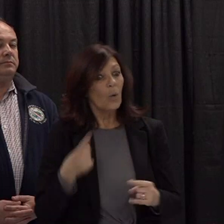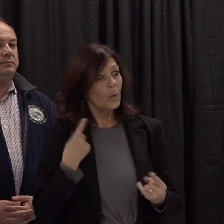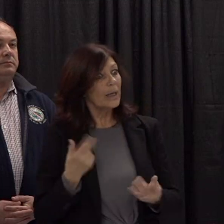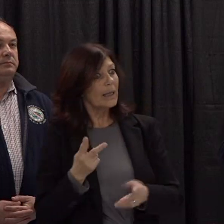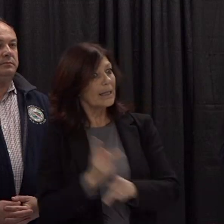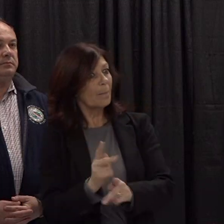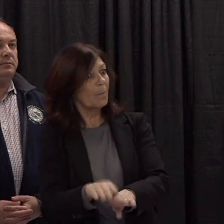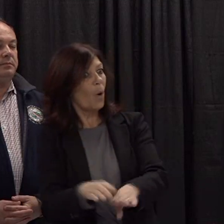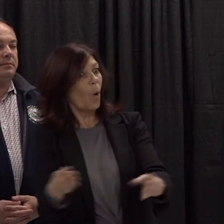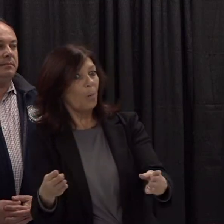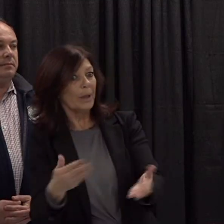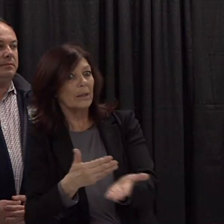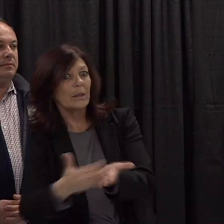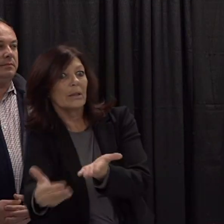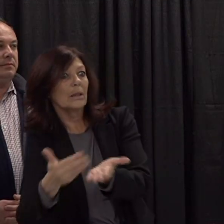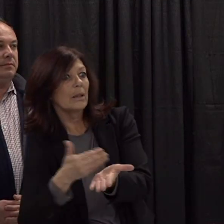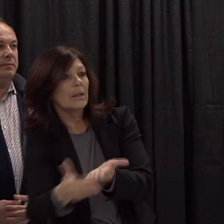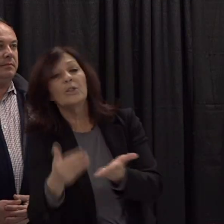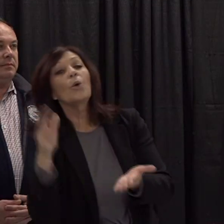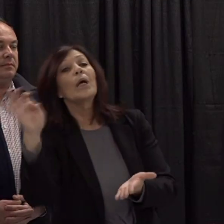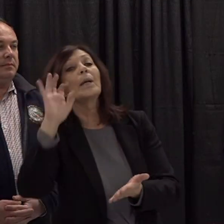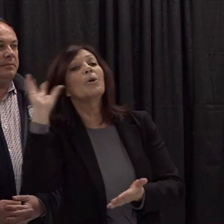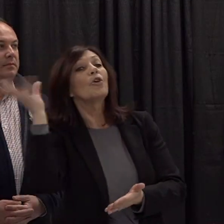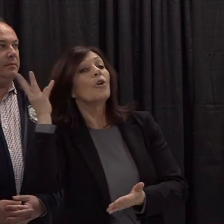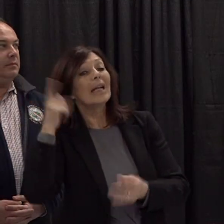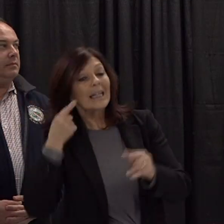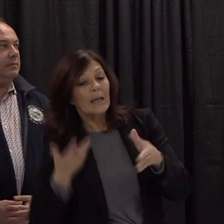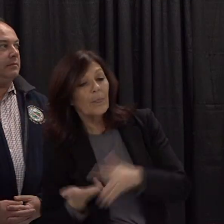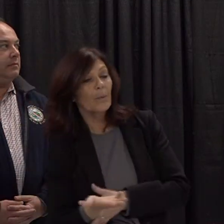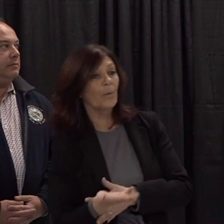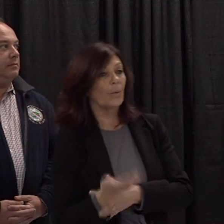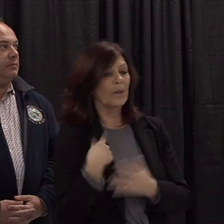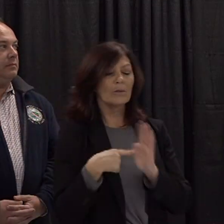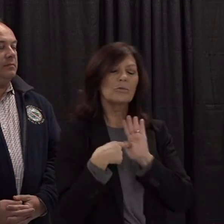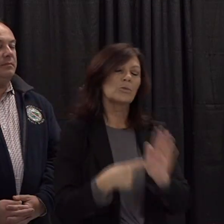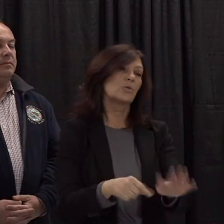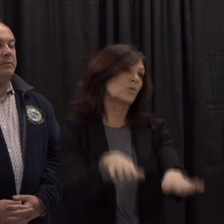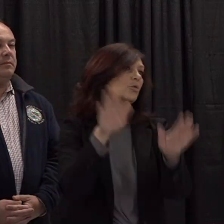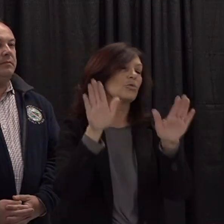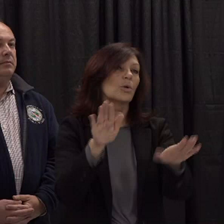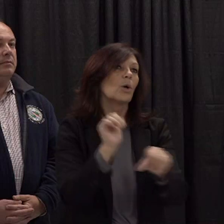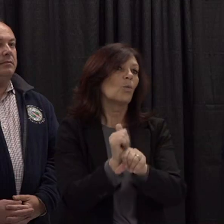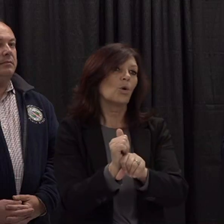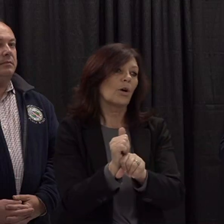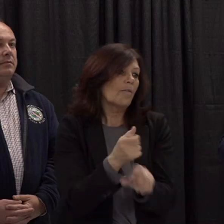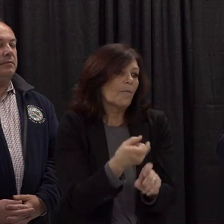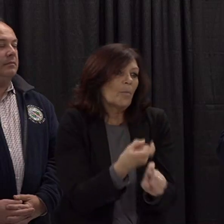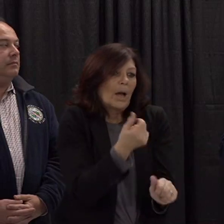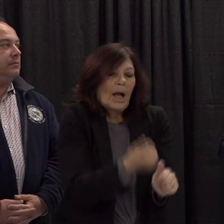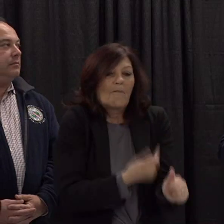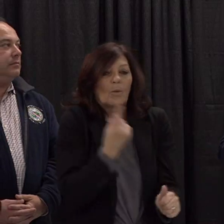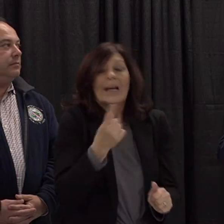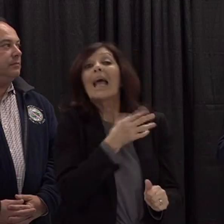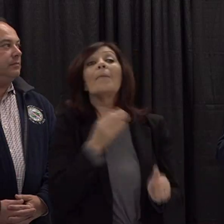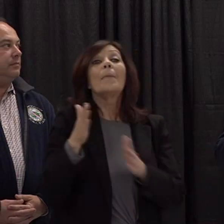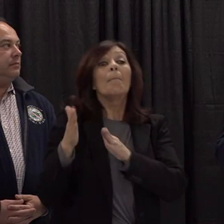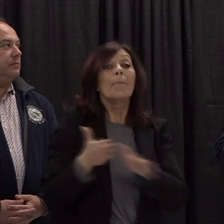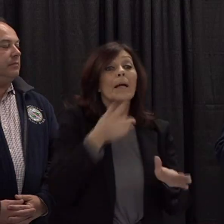them open so we can get emergency vehicles through and it just goes to show the tremendous work by everybody and and the plans that were put in